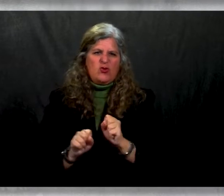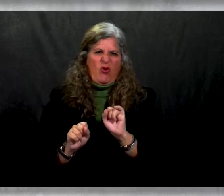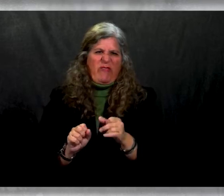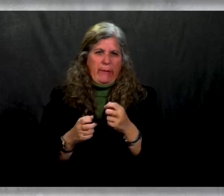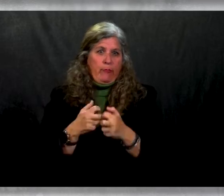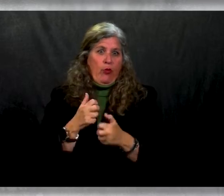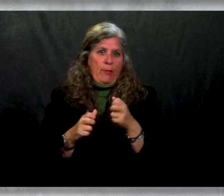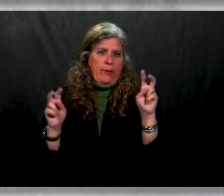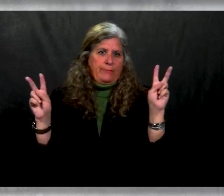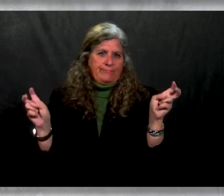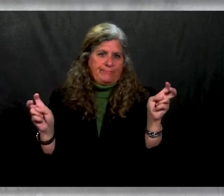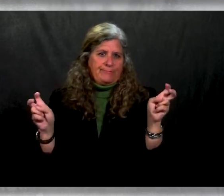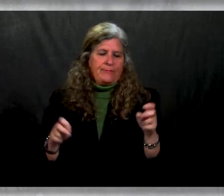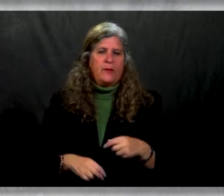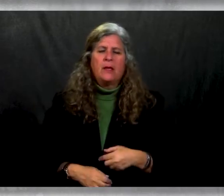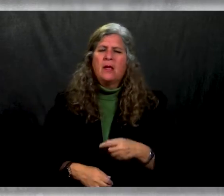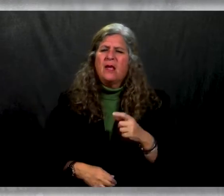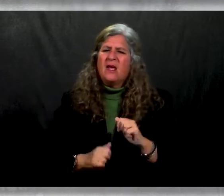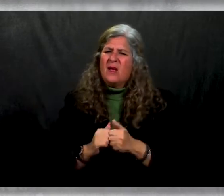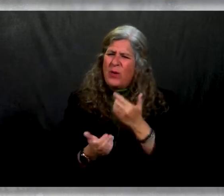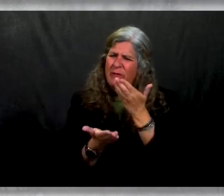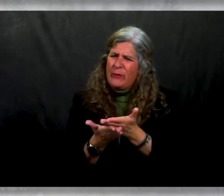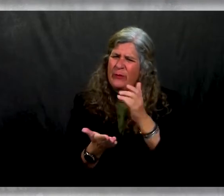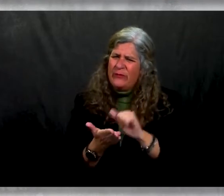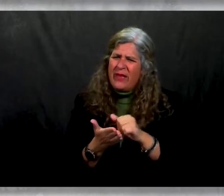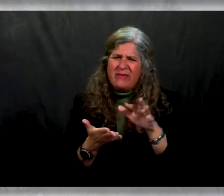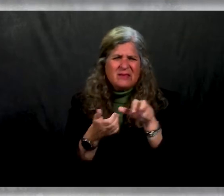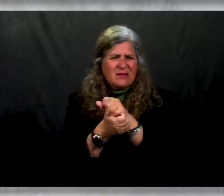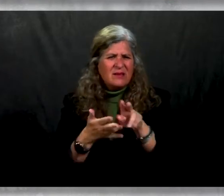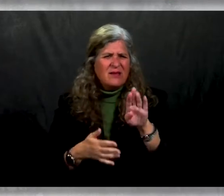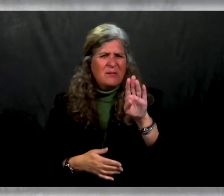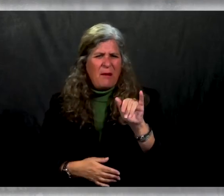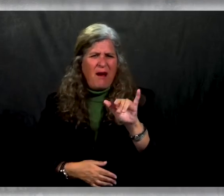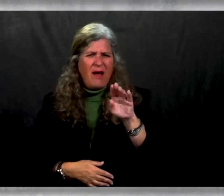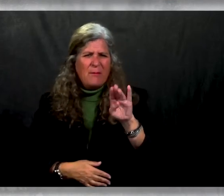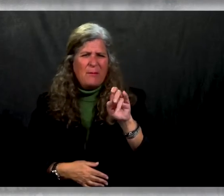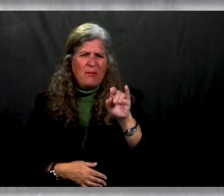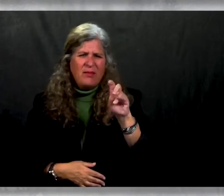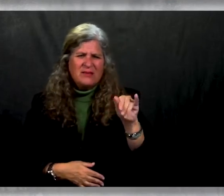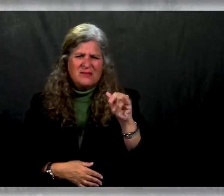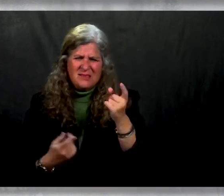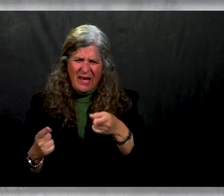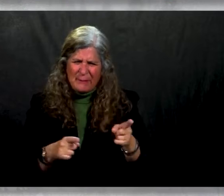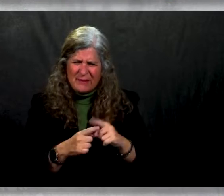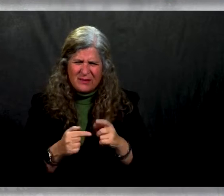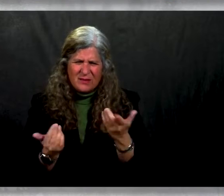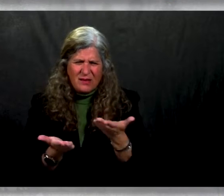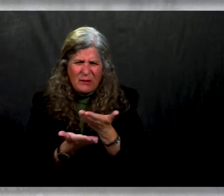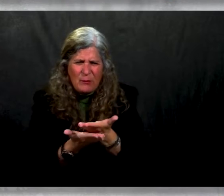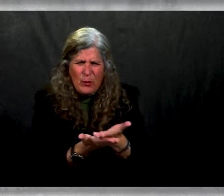that this Holocaust By Bullets happened? The evidence is really monumental. It's all across Eastern Europe.